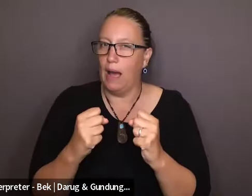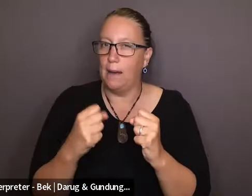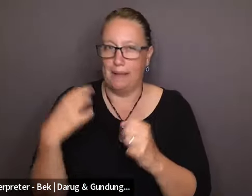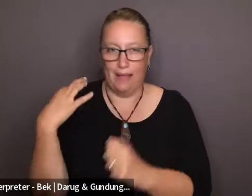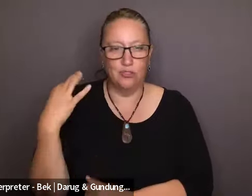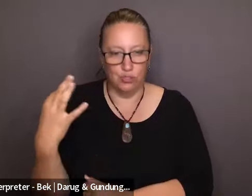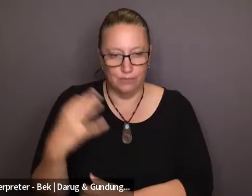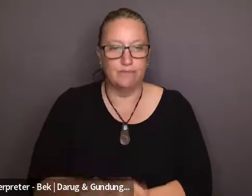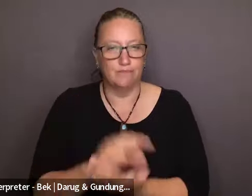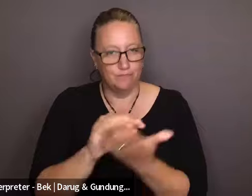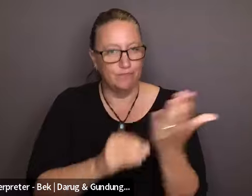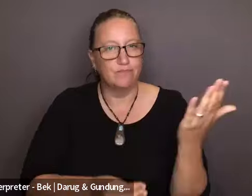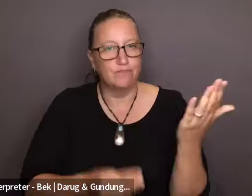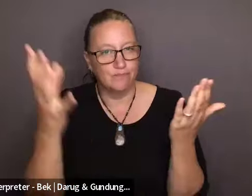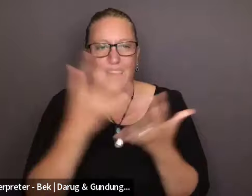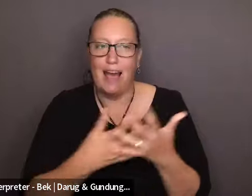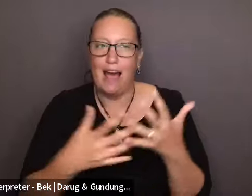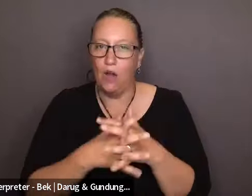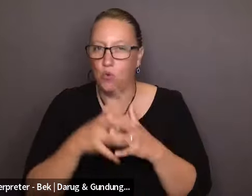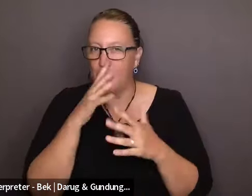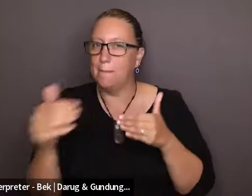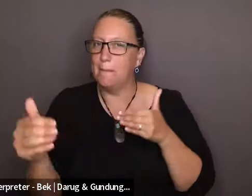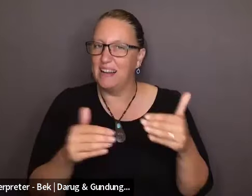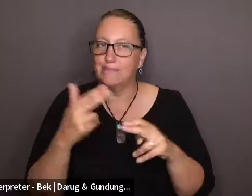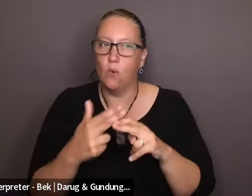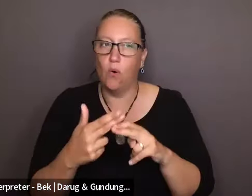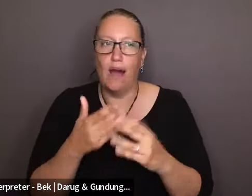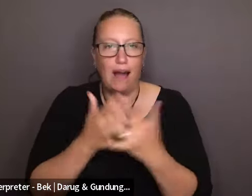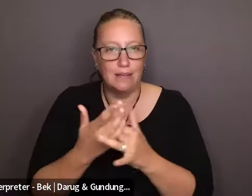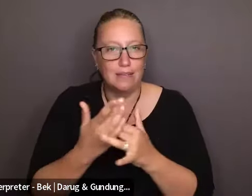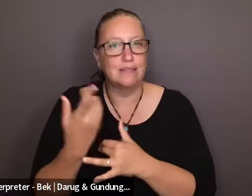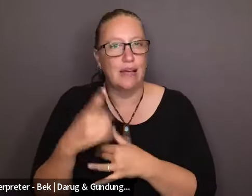what makes a strong application, understand how